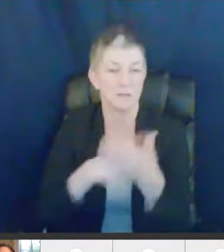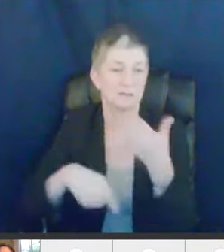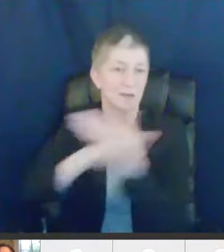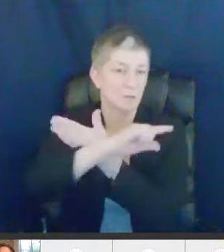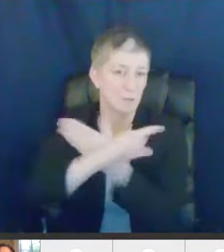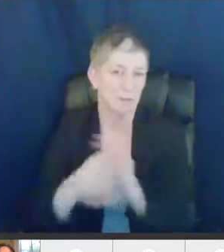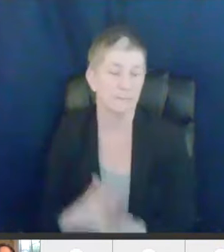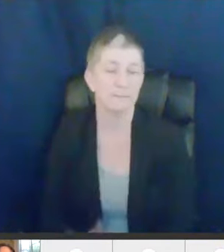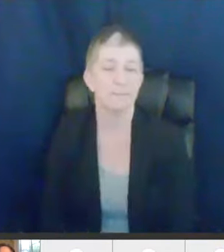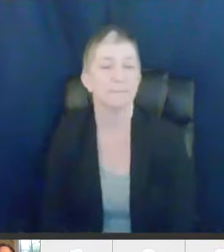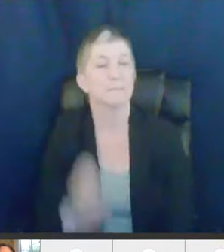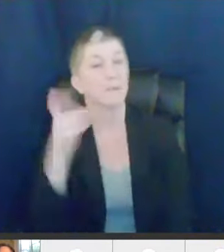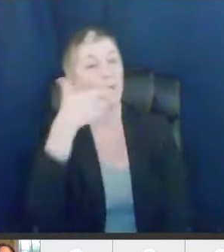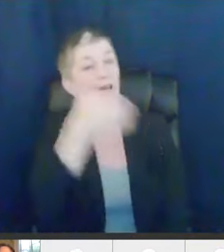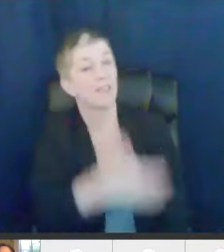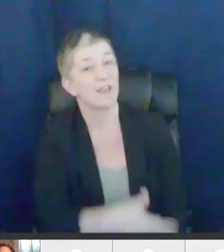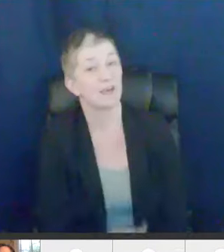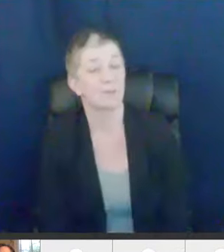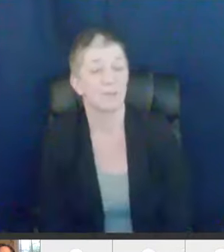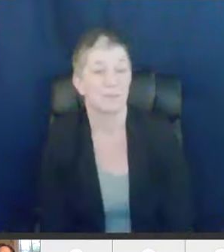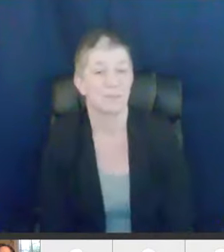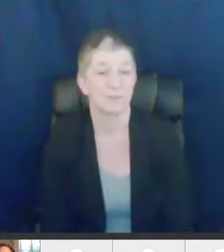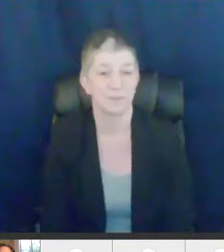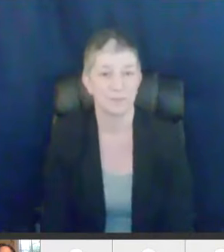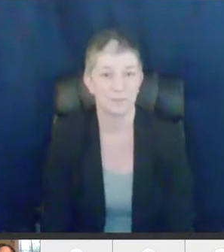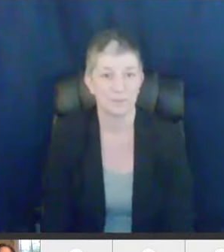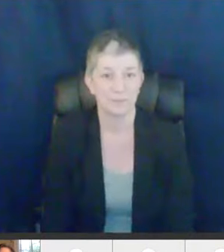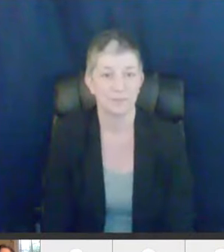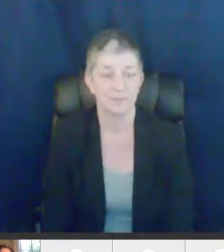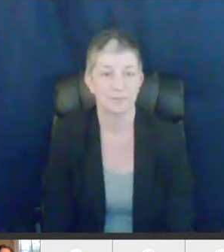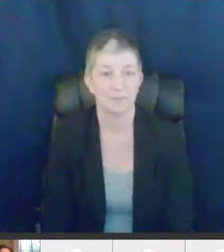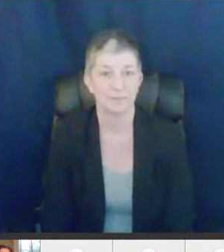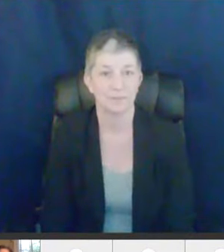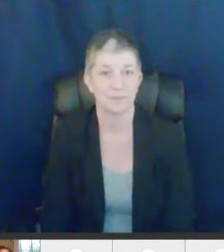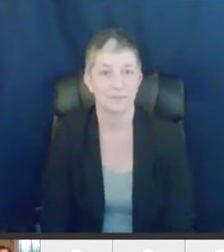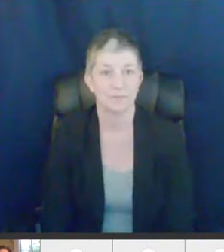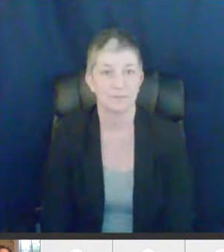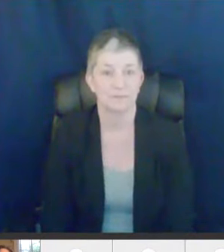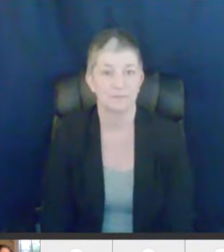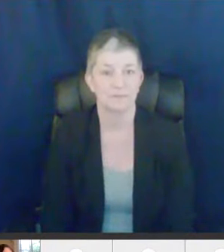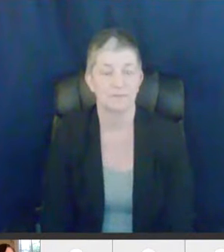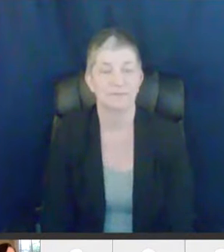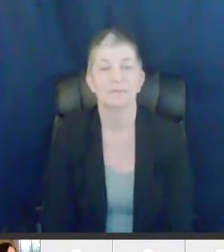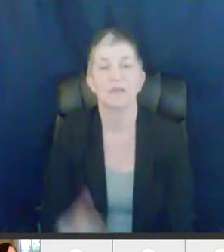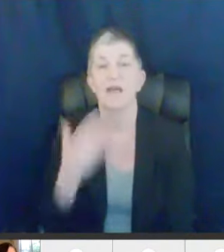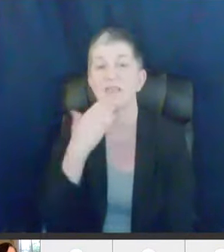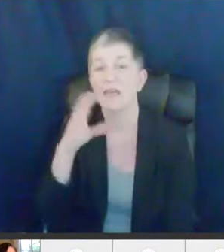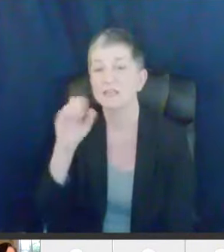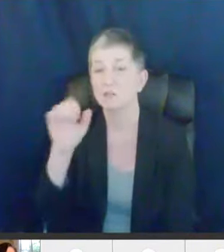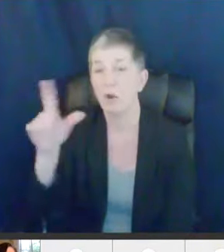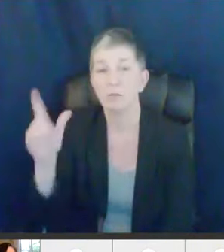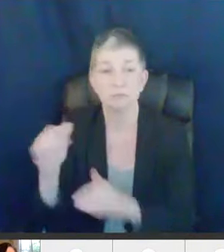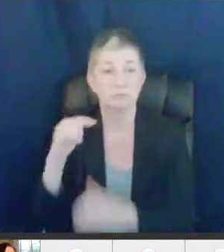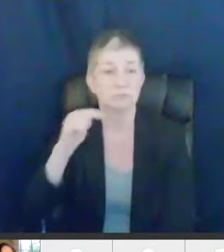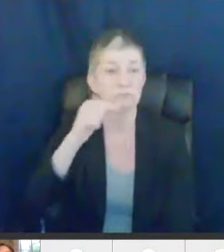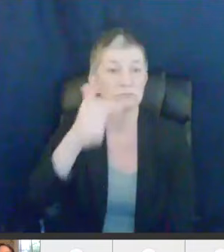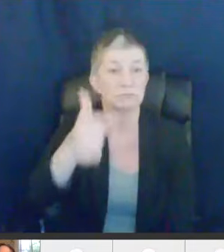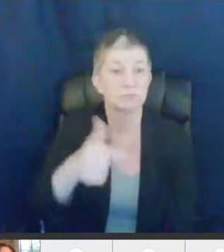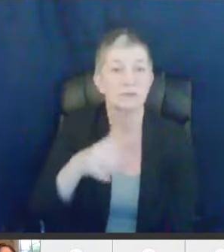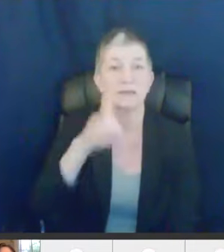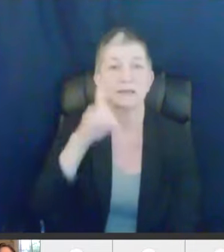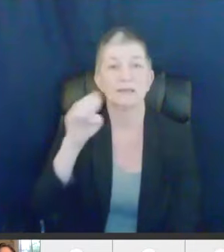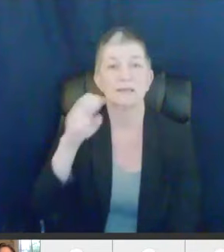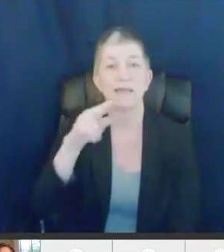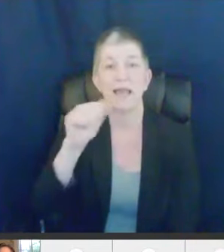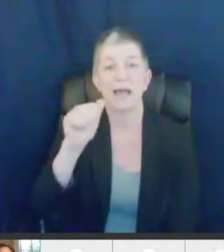thank you thanks Carl next we'll hear from Deanna Durante from NBC 10